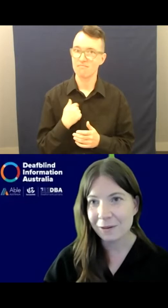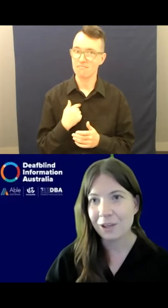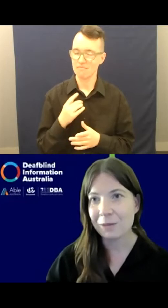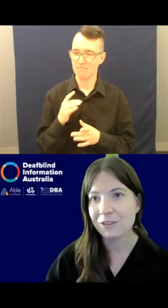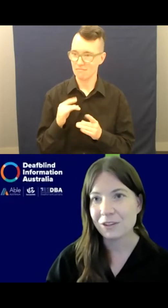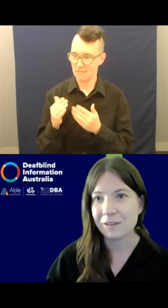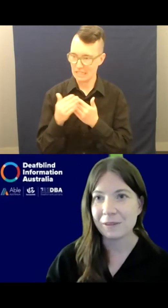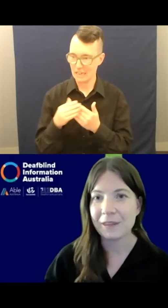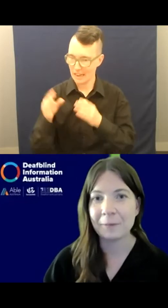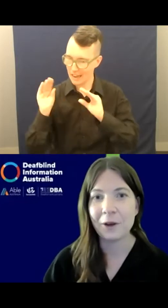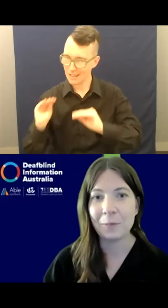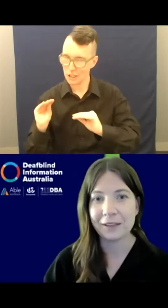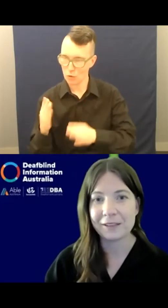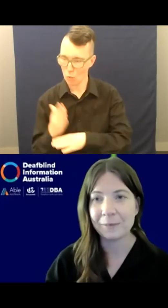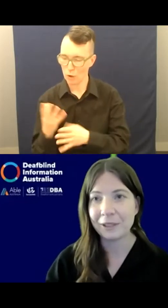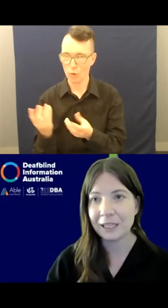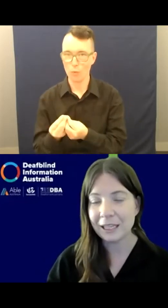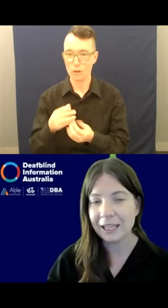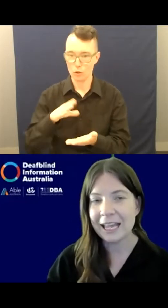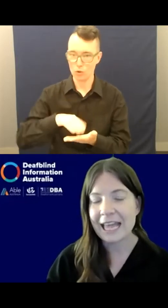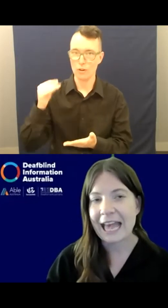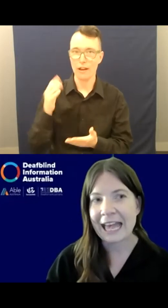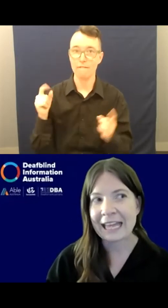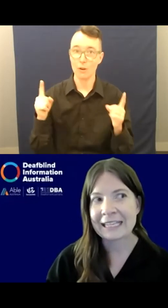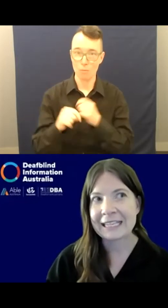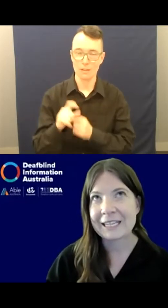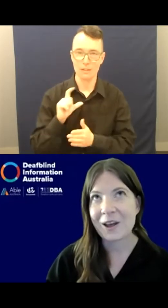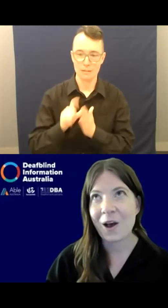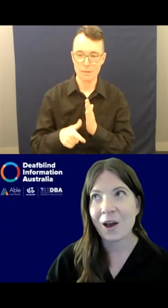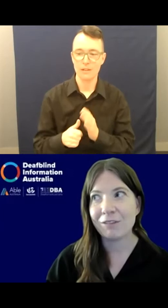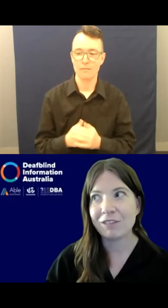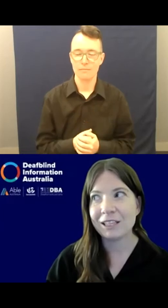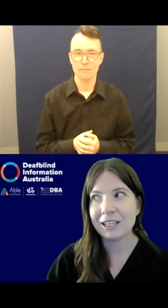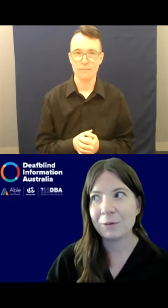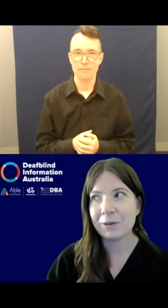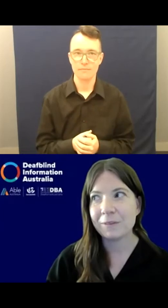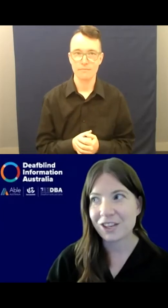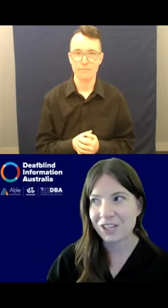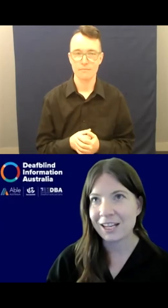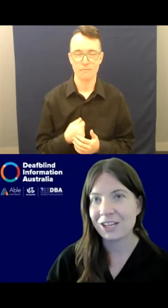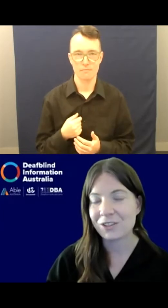with students with complex disability. And I really was passionate and interested